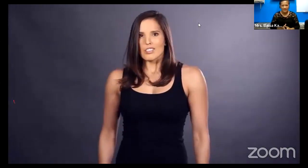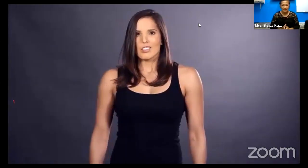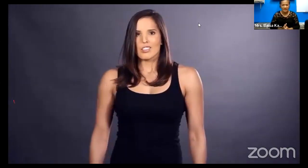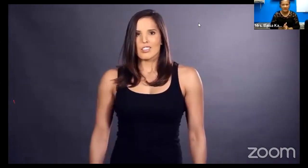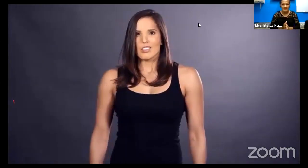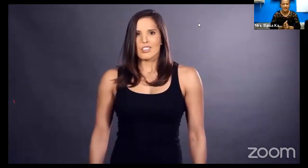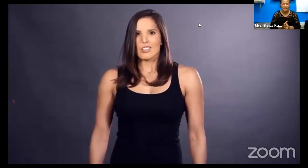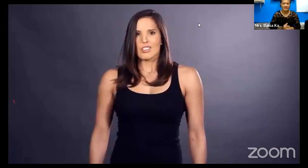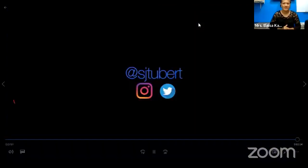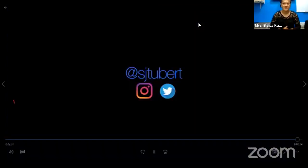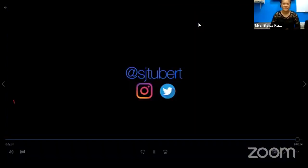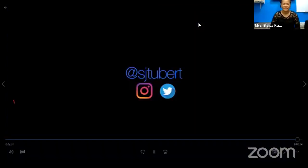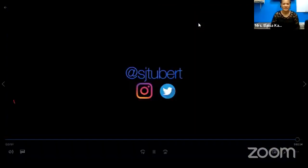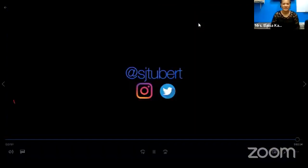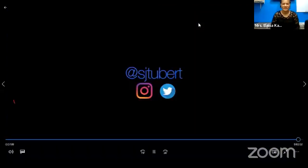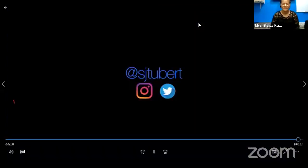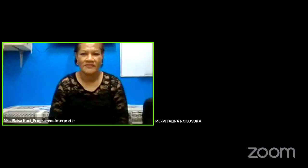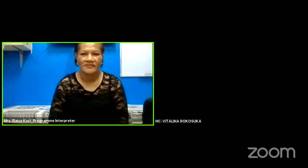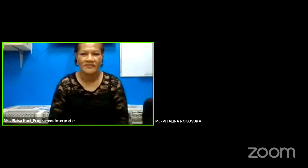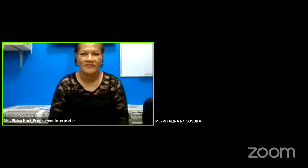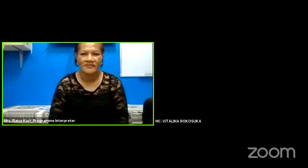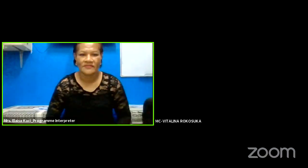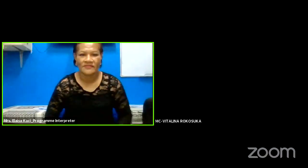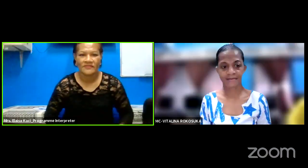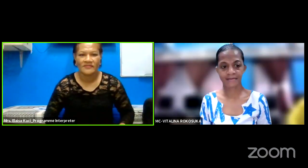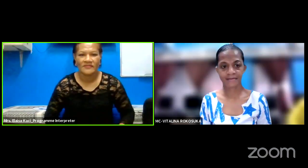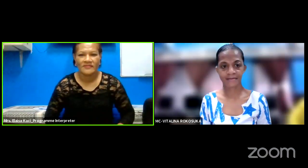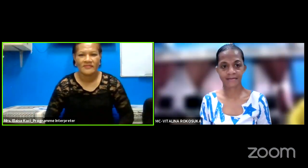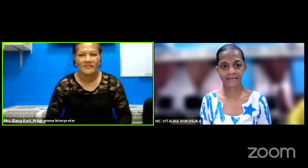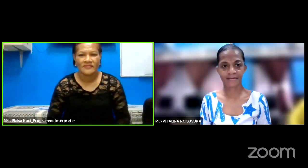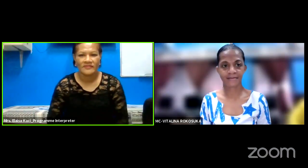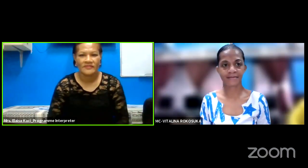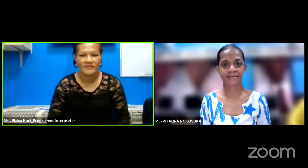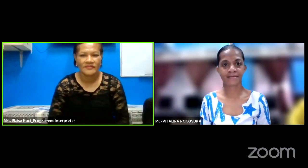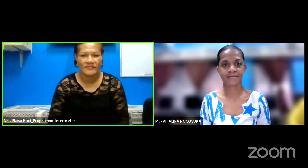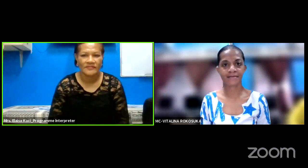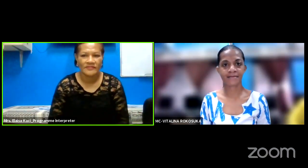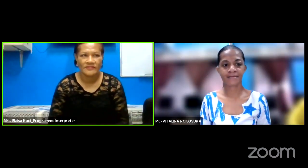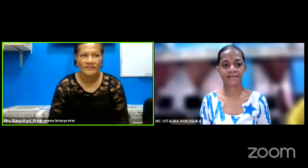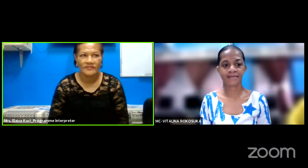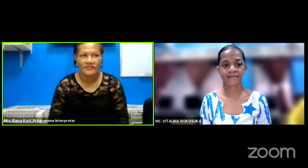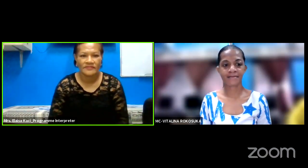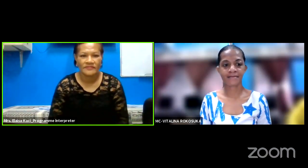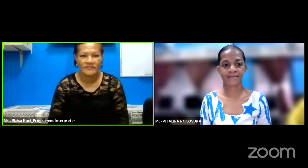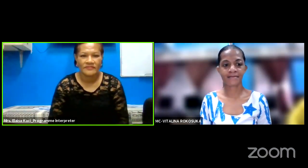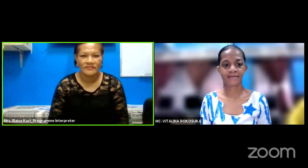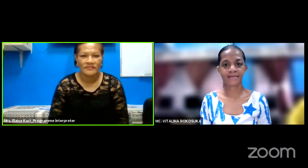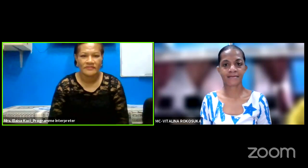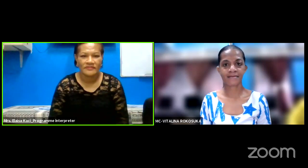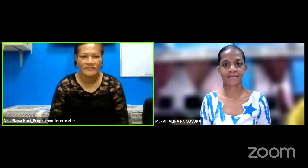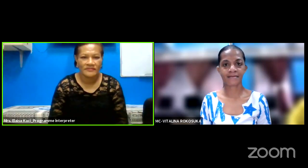legal status of sign language including in meetings and